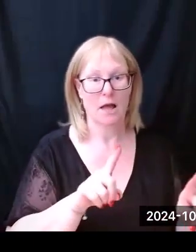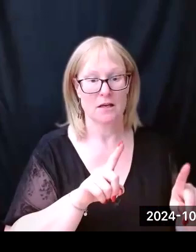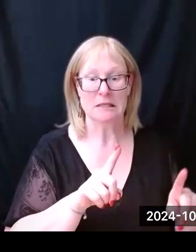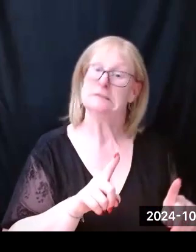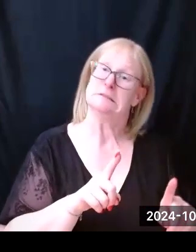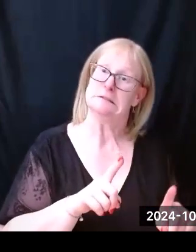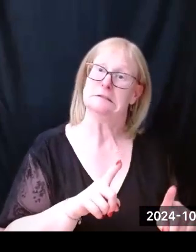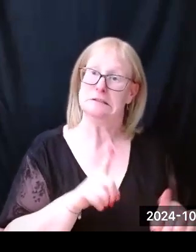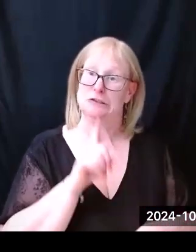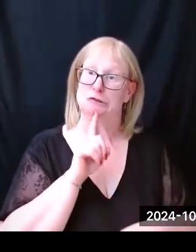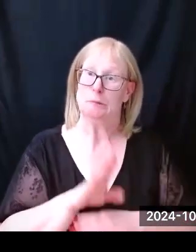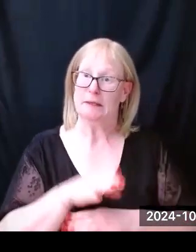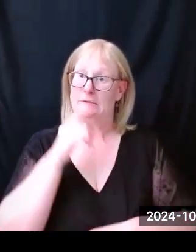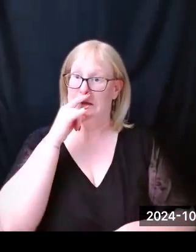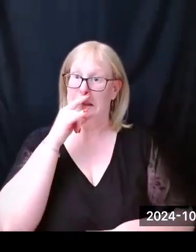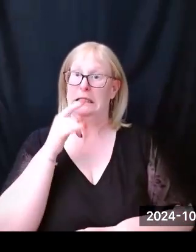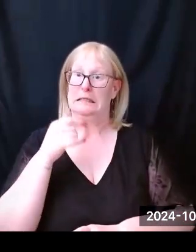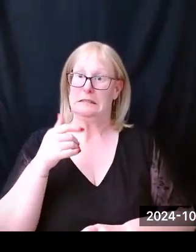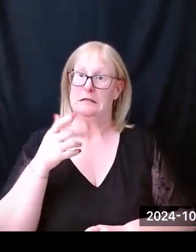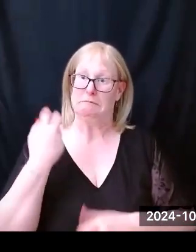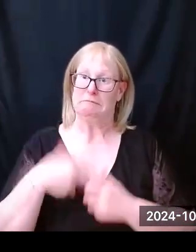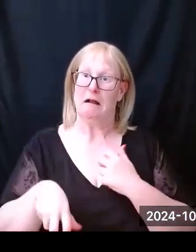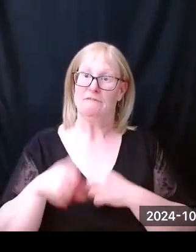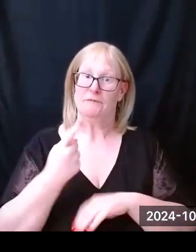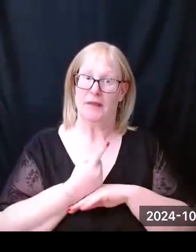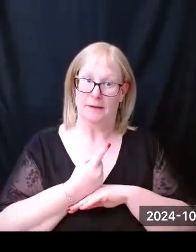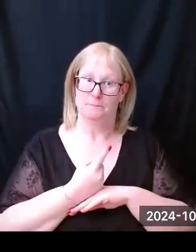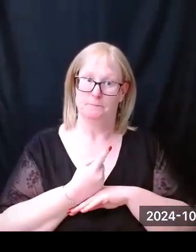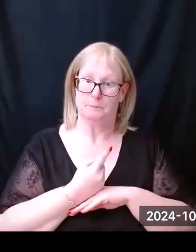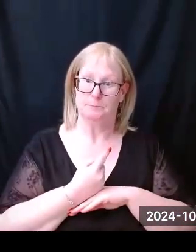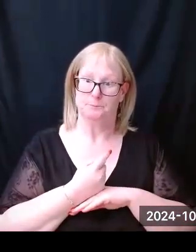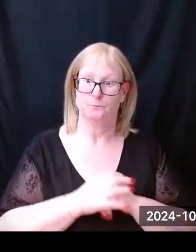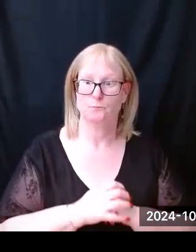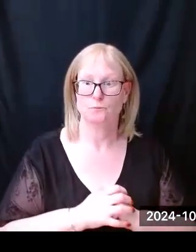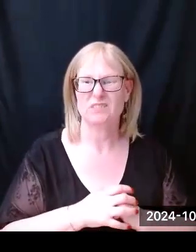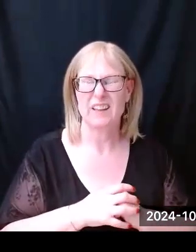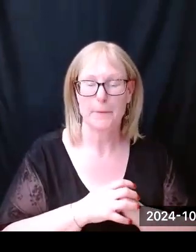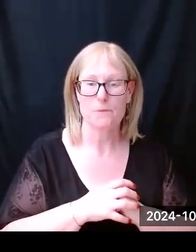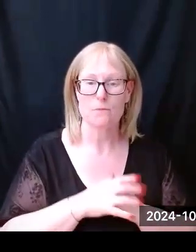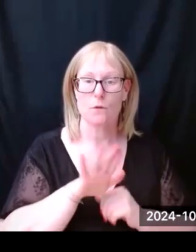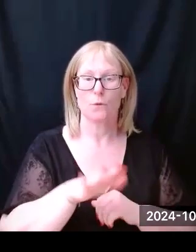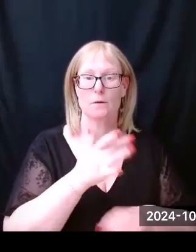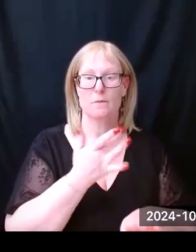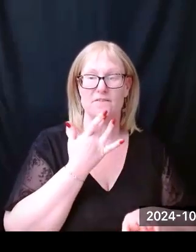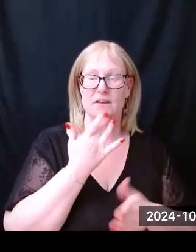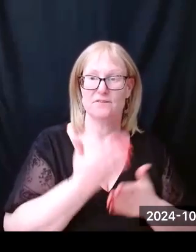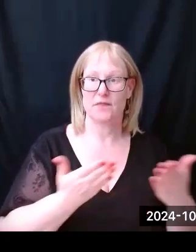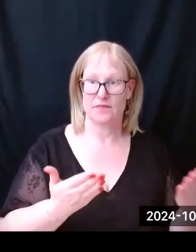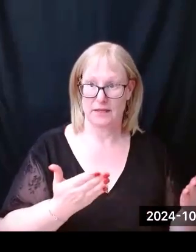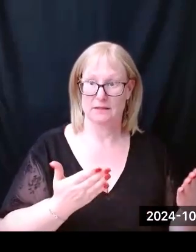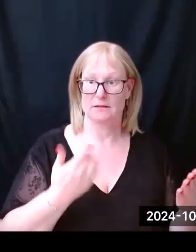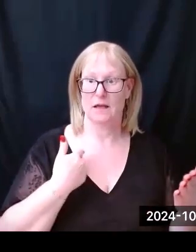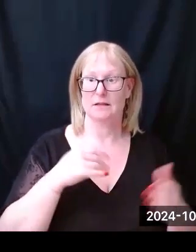And, you know, when kids do this, this is one of my favorite things. I did some improv theater, and one of my favorite games